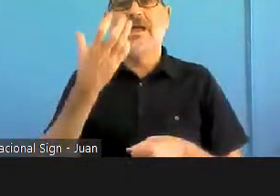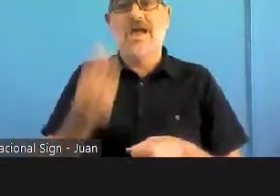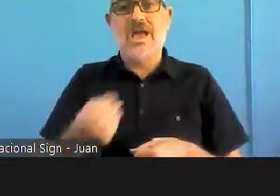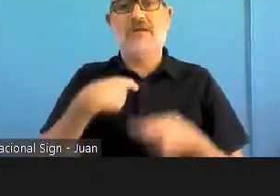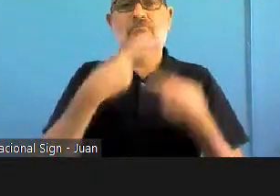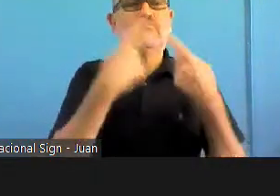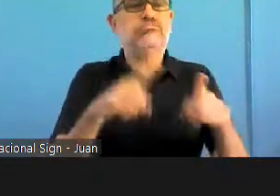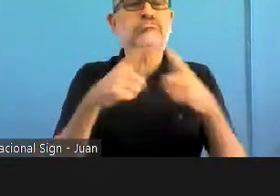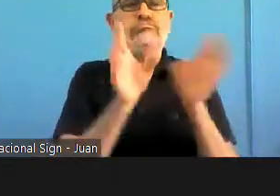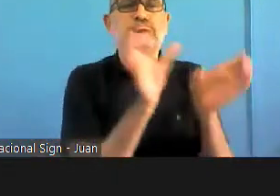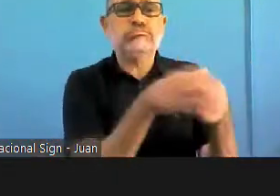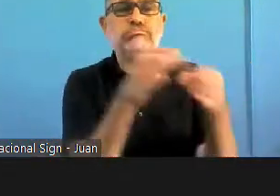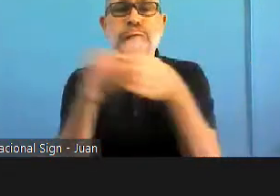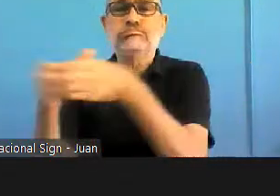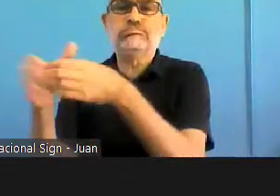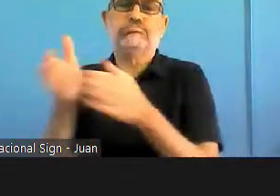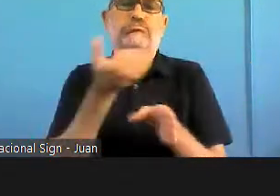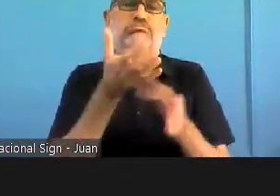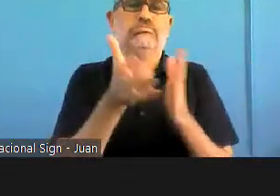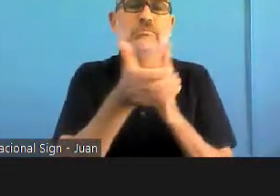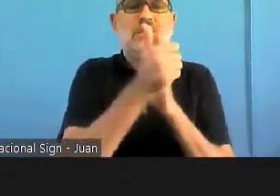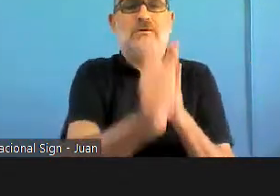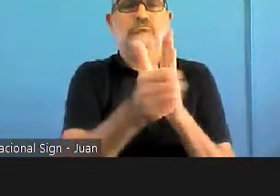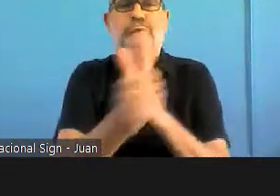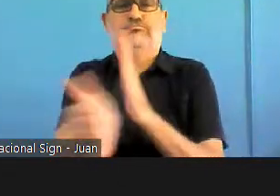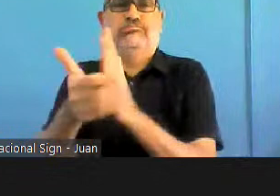And beyond that, we have divided -- next slide